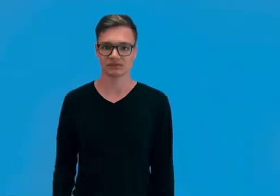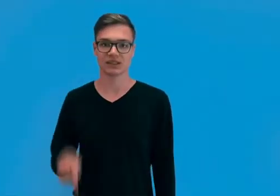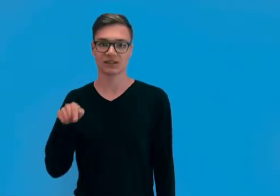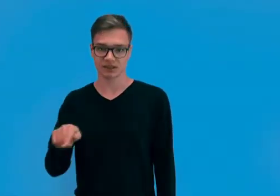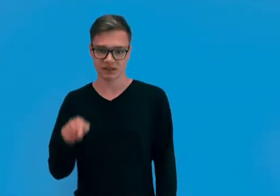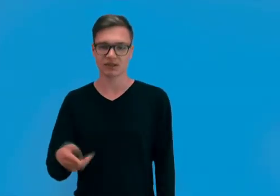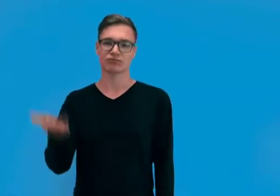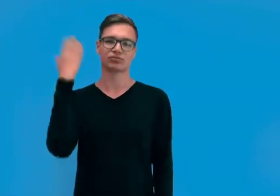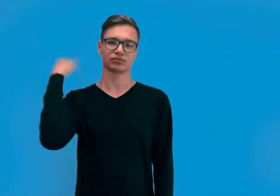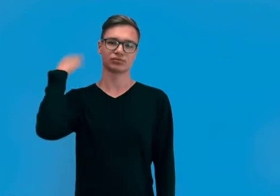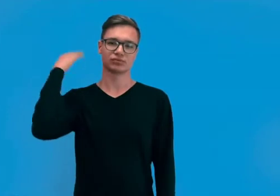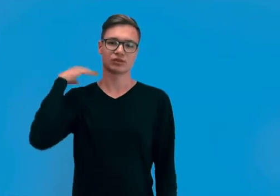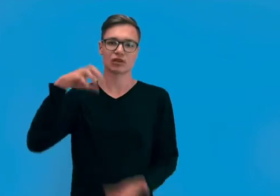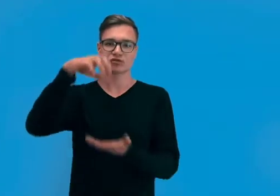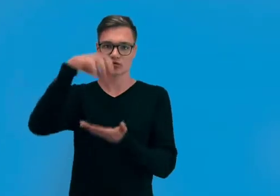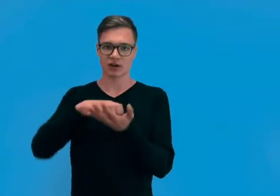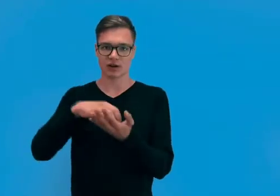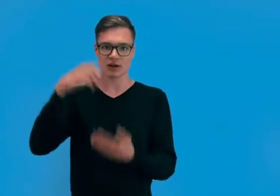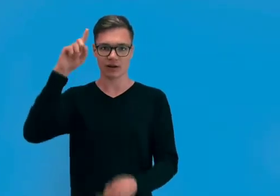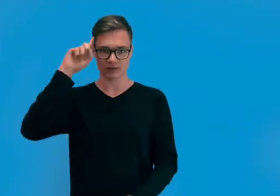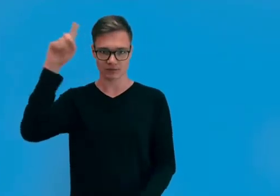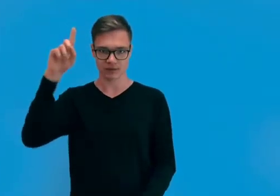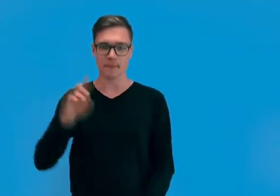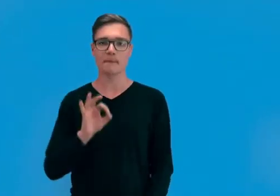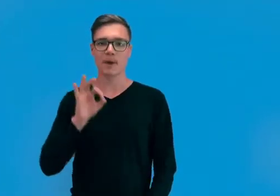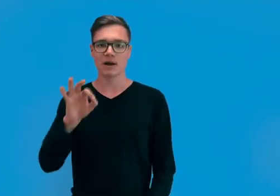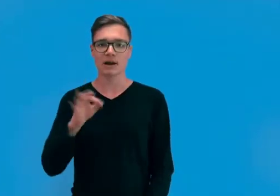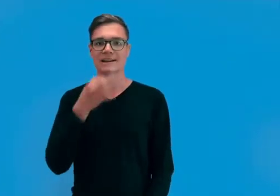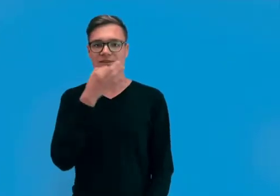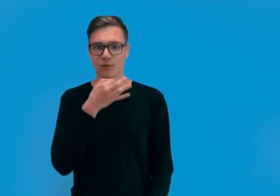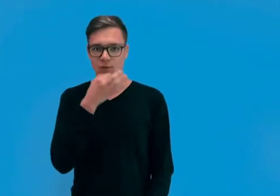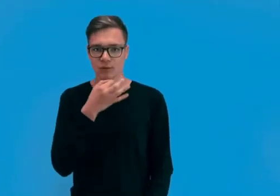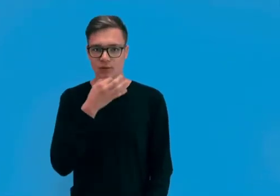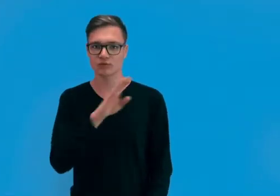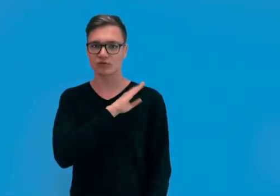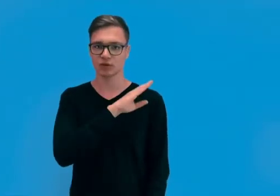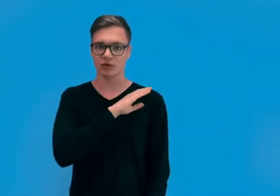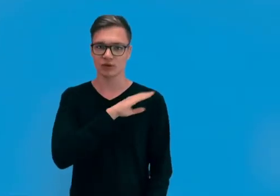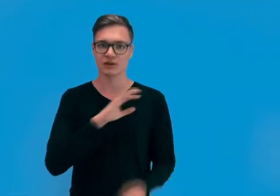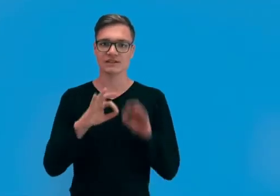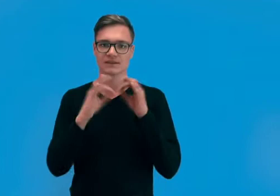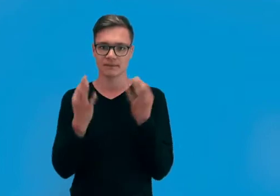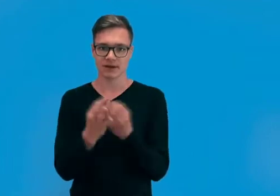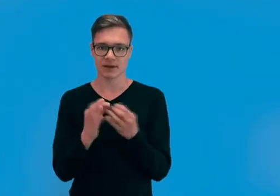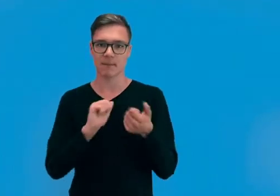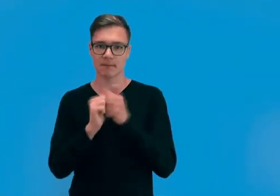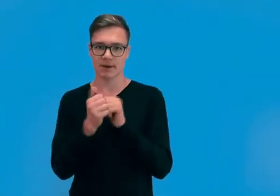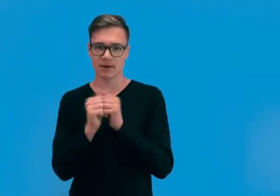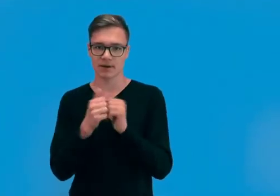It was established by the then City Council for Youth, School, Family and Sports,